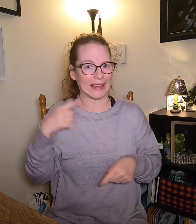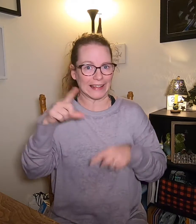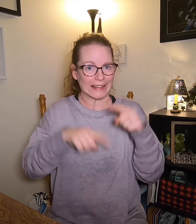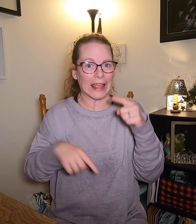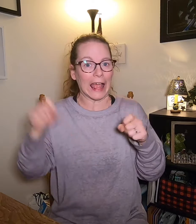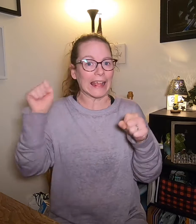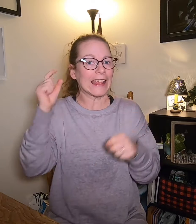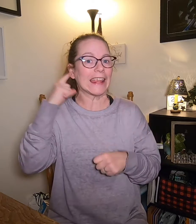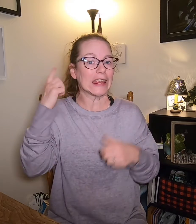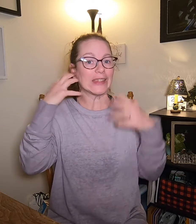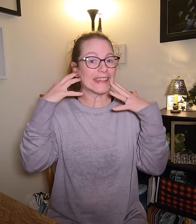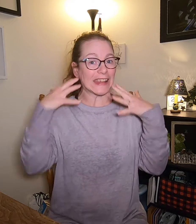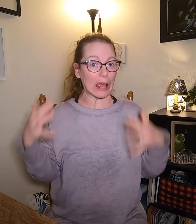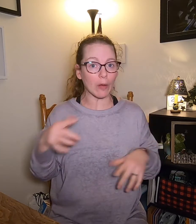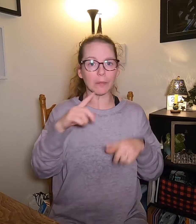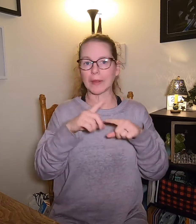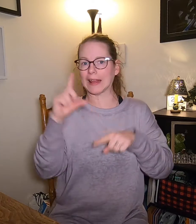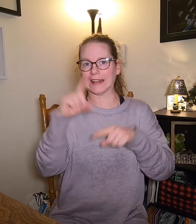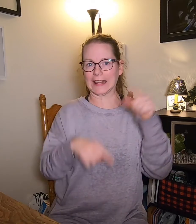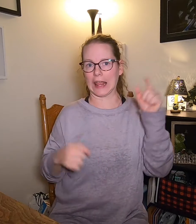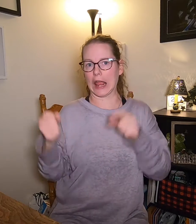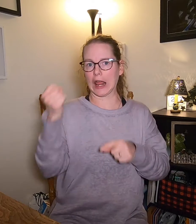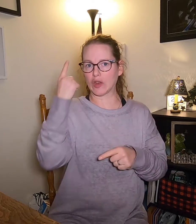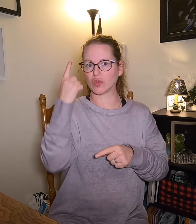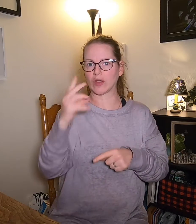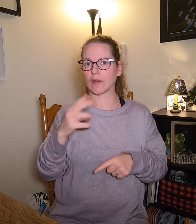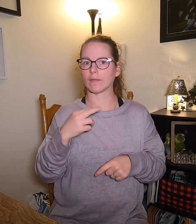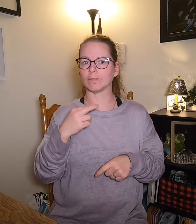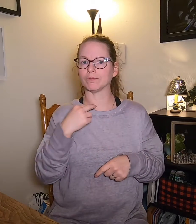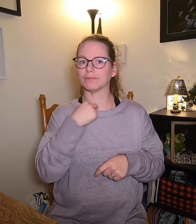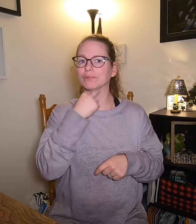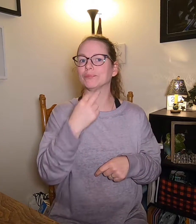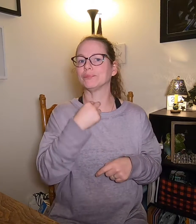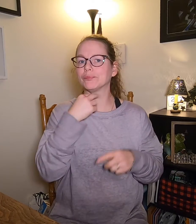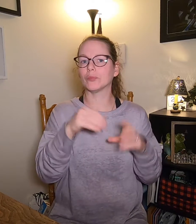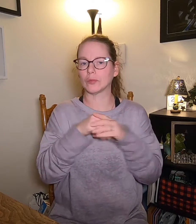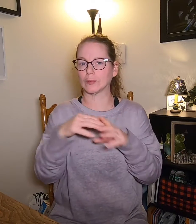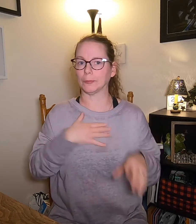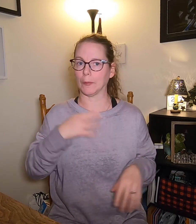I can hear loud noise but can't understand what being said in my right ear.